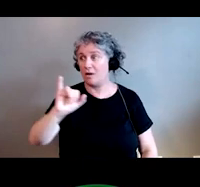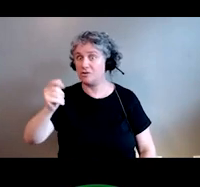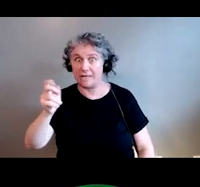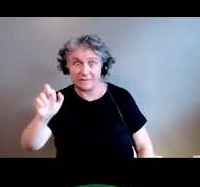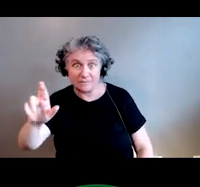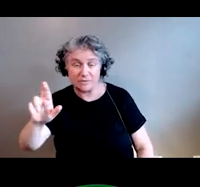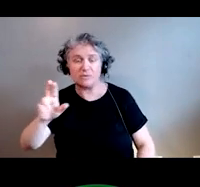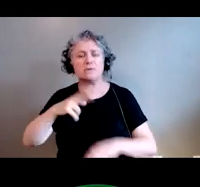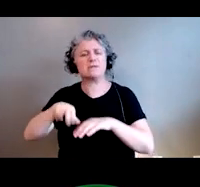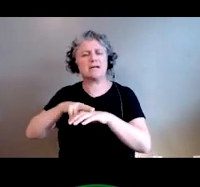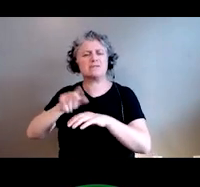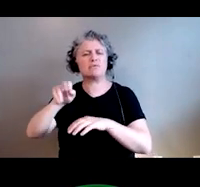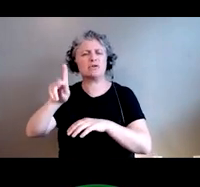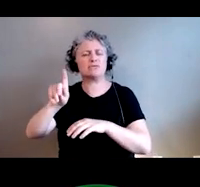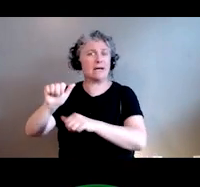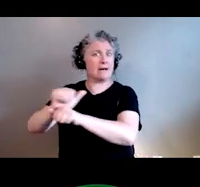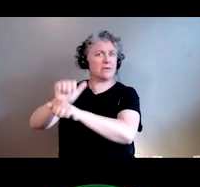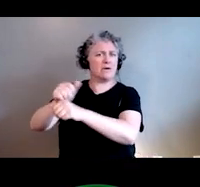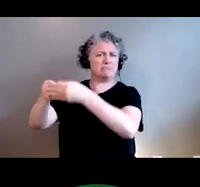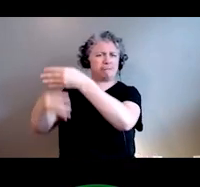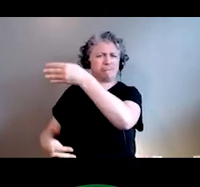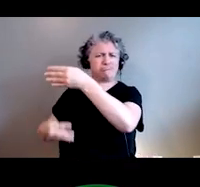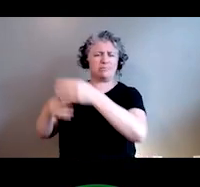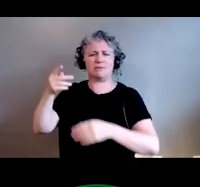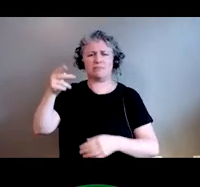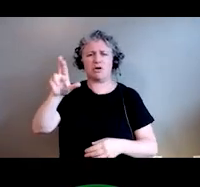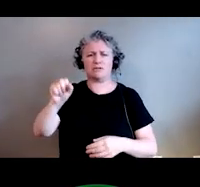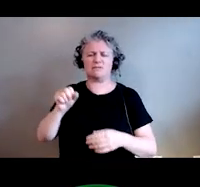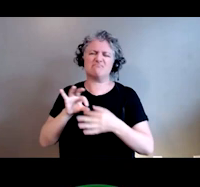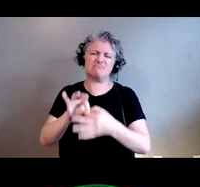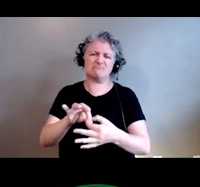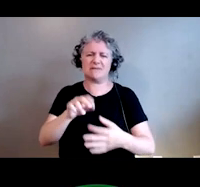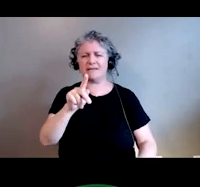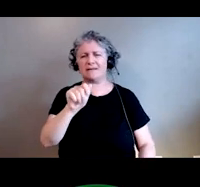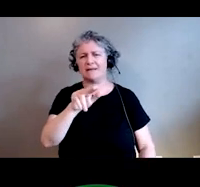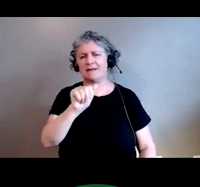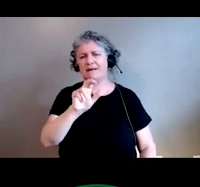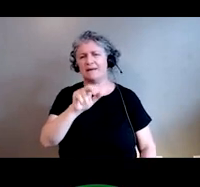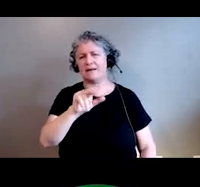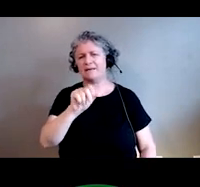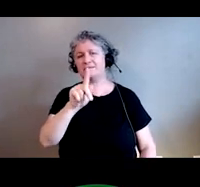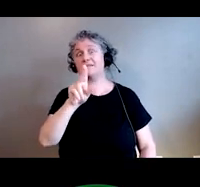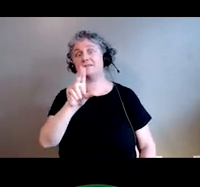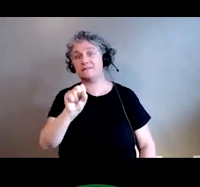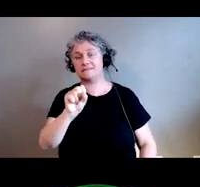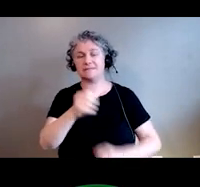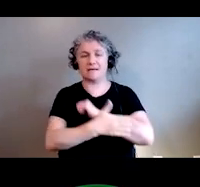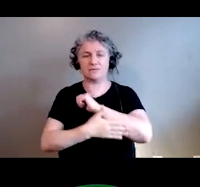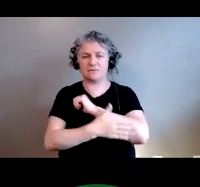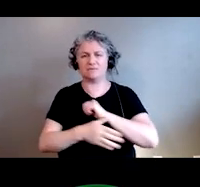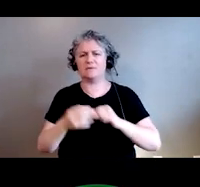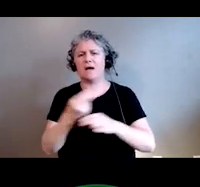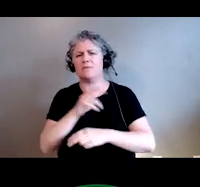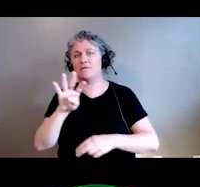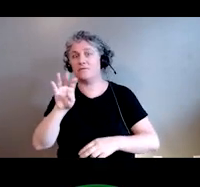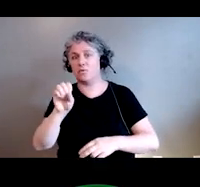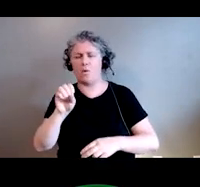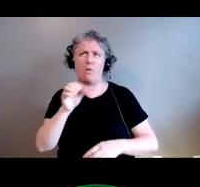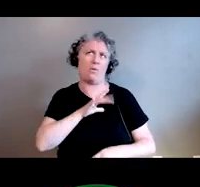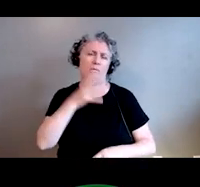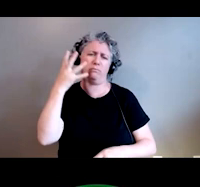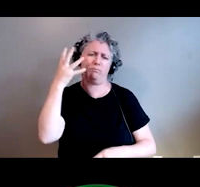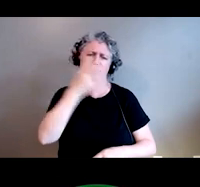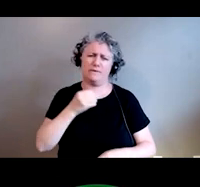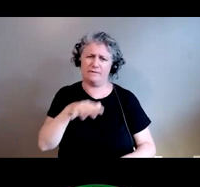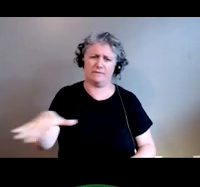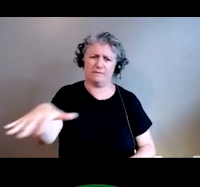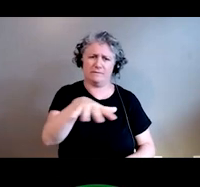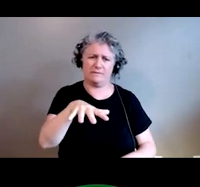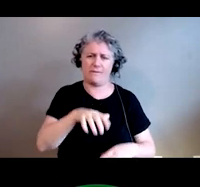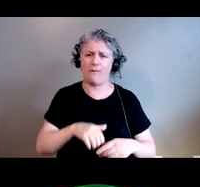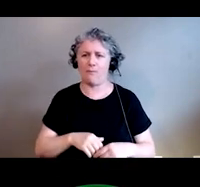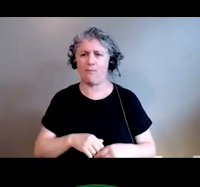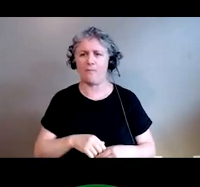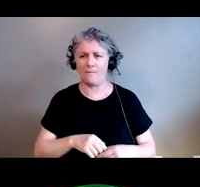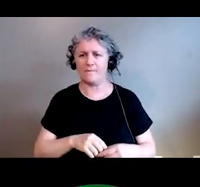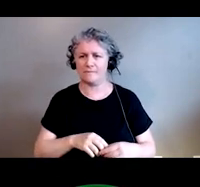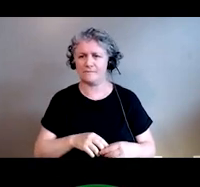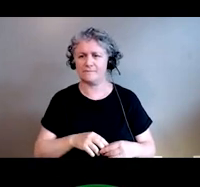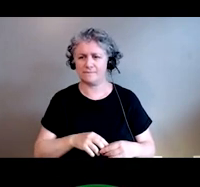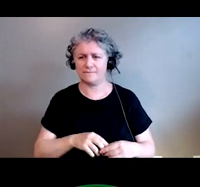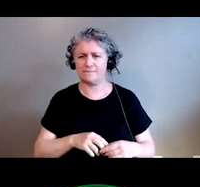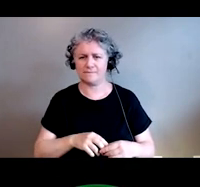Asker's country off the Highway 40 which is an absolutely incredible area of the world.